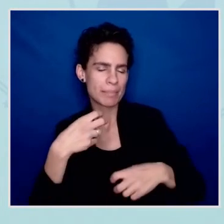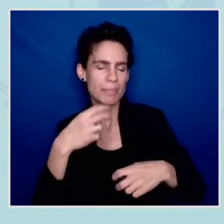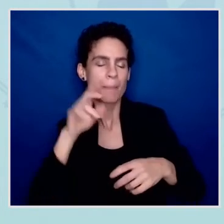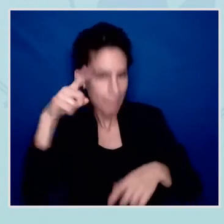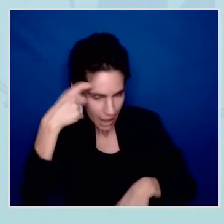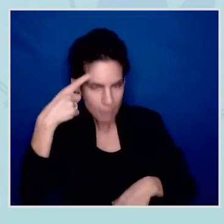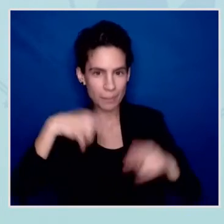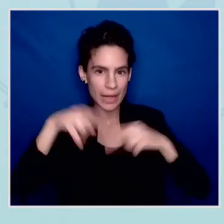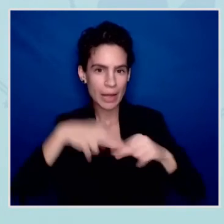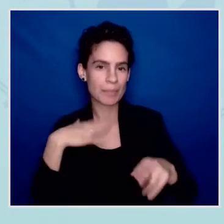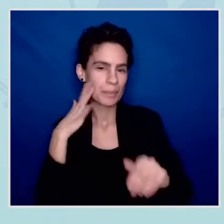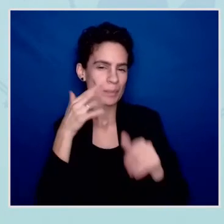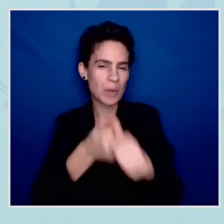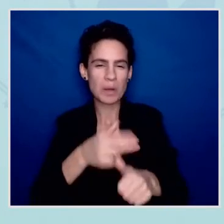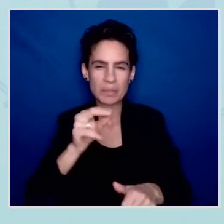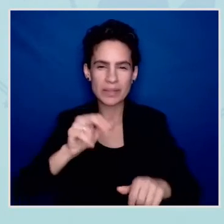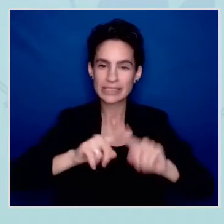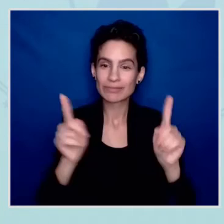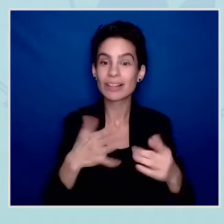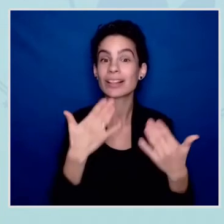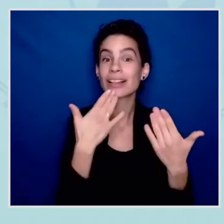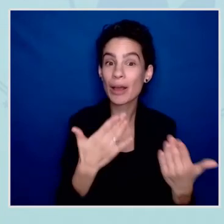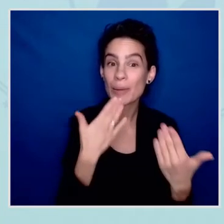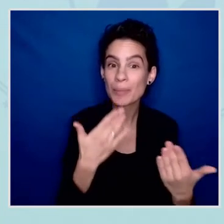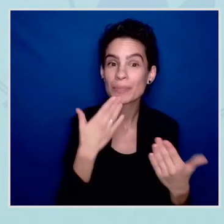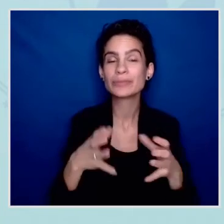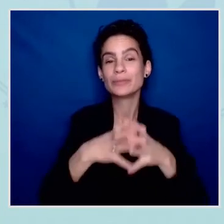THE LIES, NOT AS RESPONSIBLE, BUT SOME RESPONSIBLE, LIKE